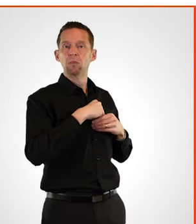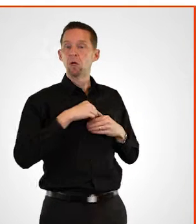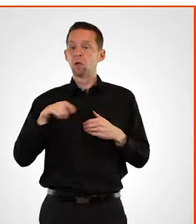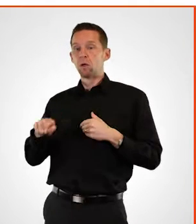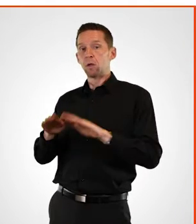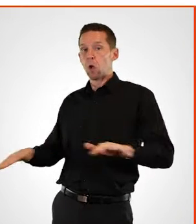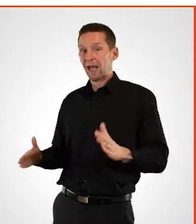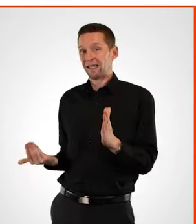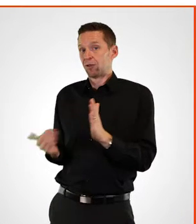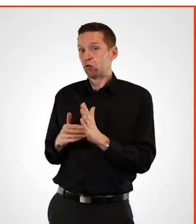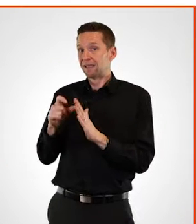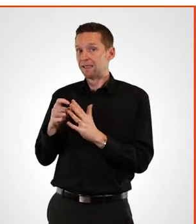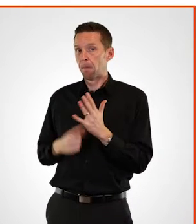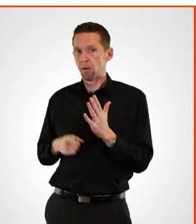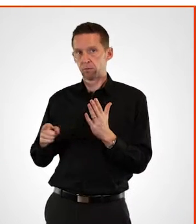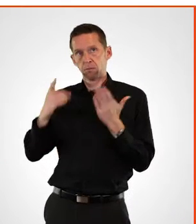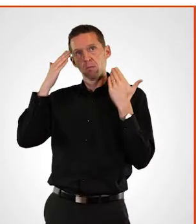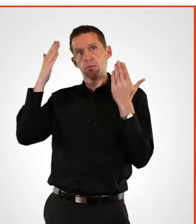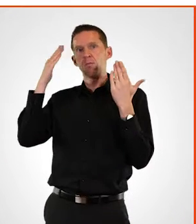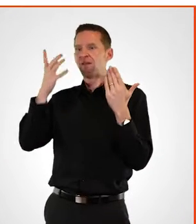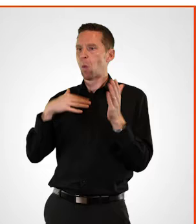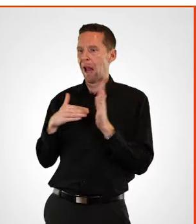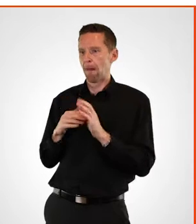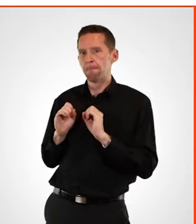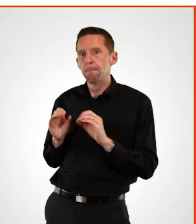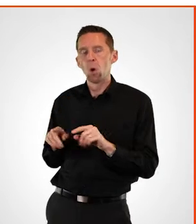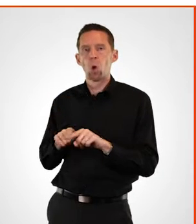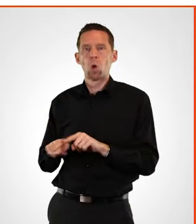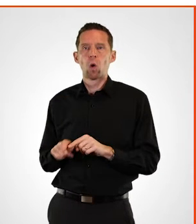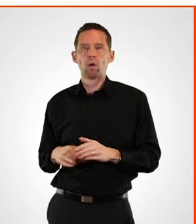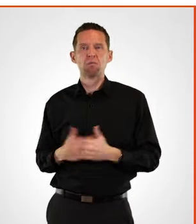but for kids with additional disabilities, we may need to help them learn.